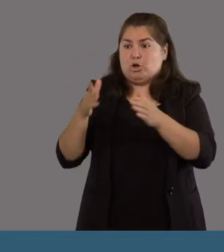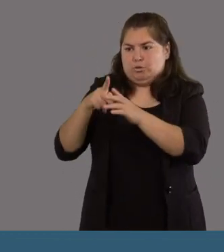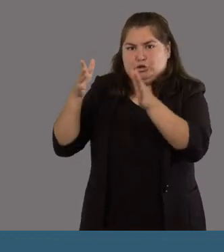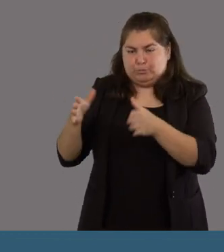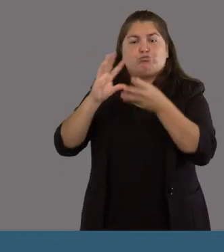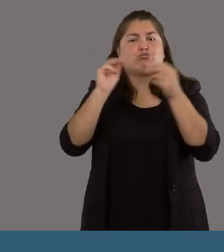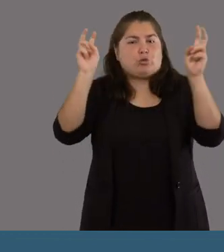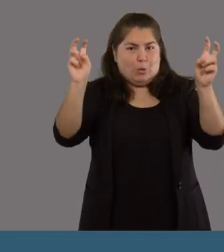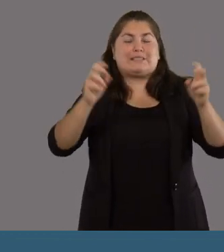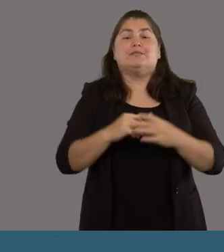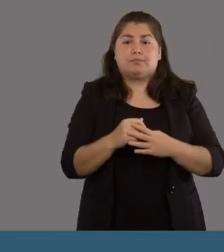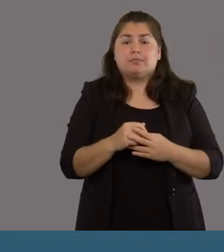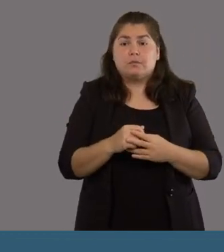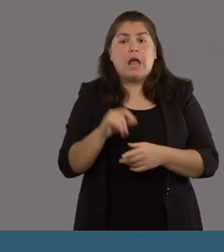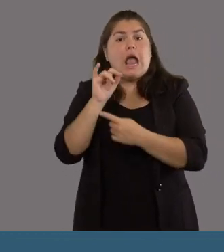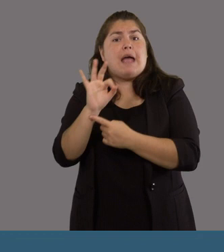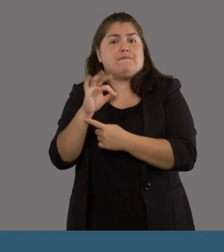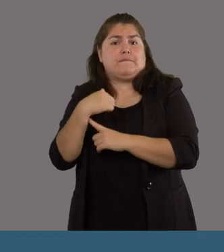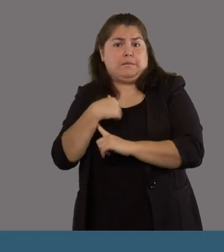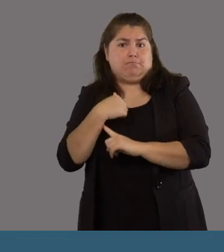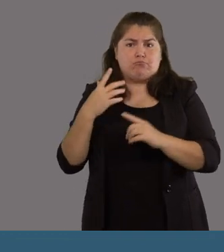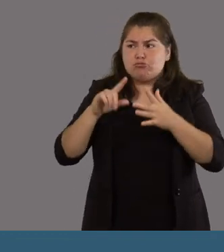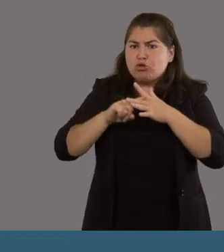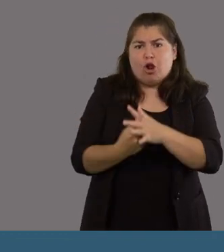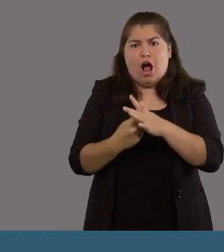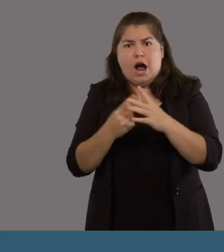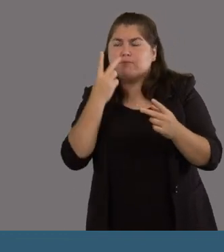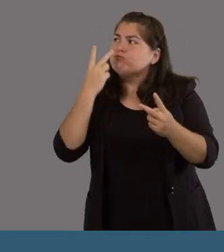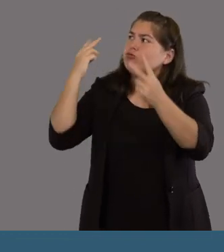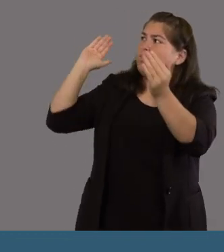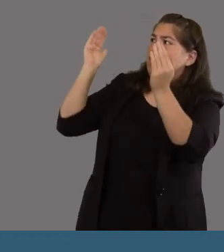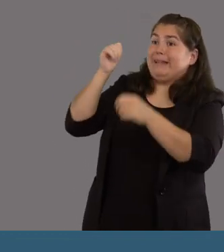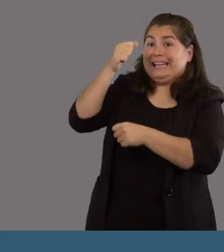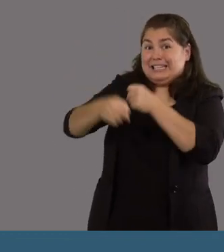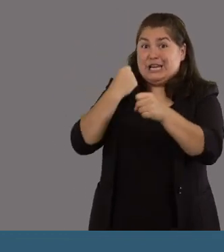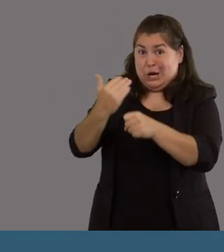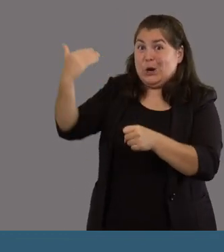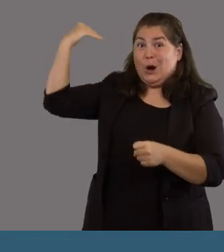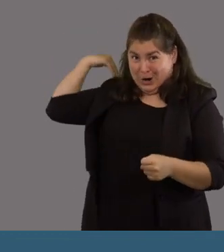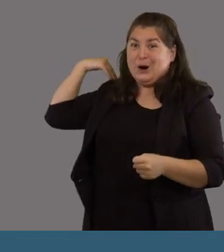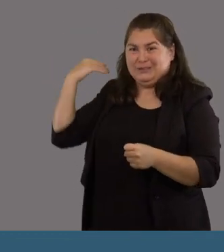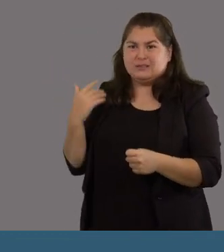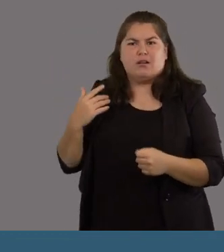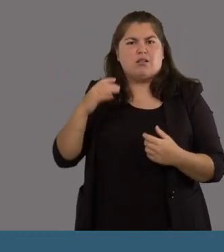One participant stated: "If I were to start to reflect upon the last 10 years, I think